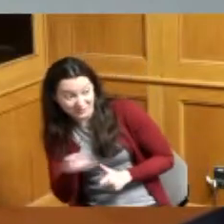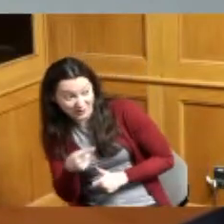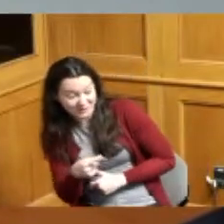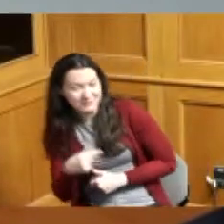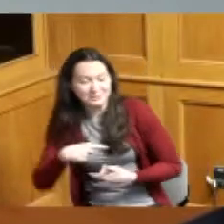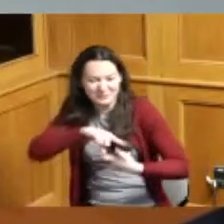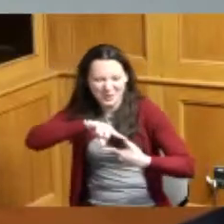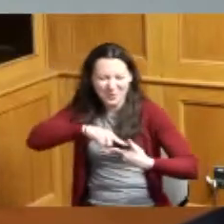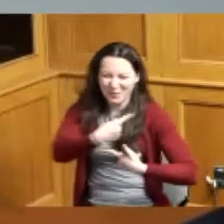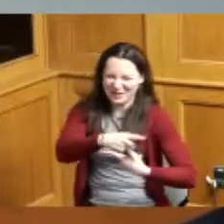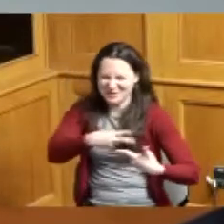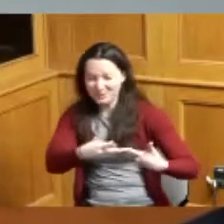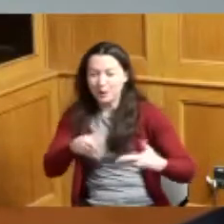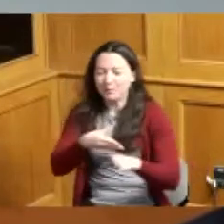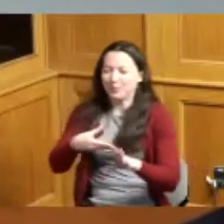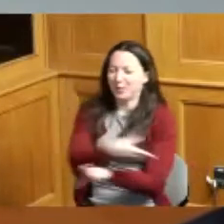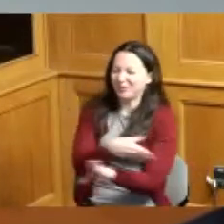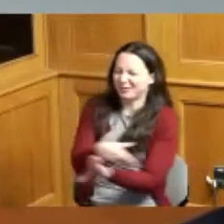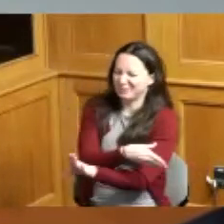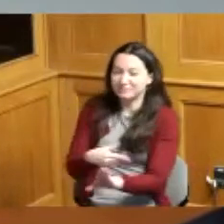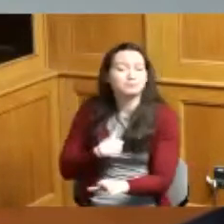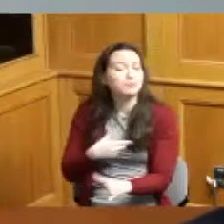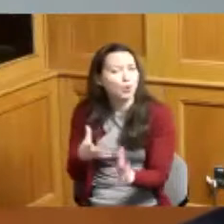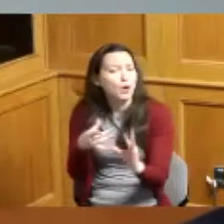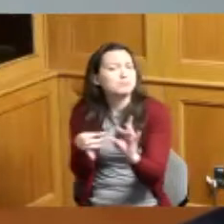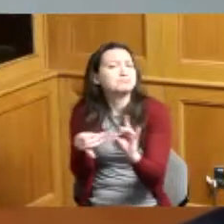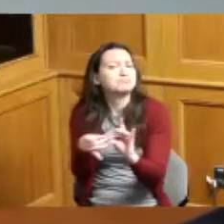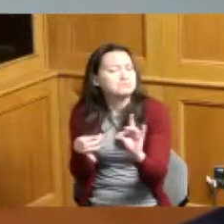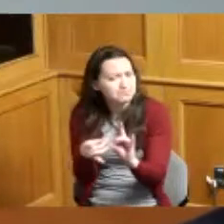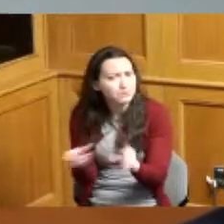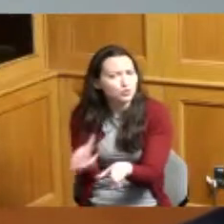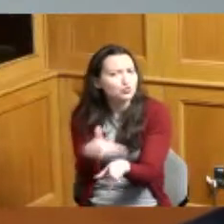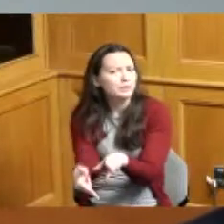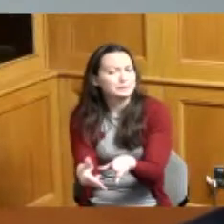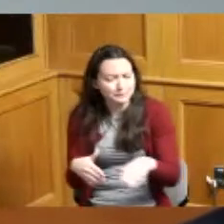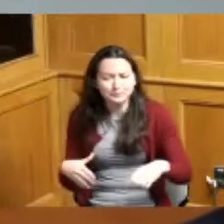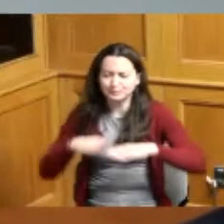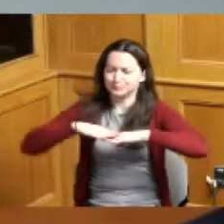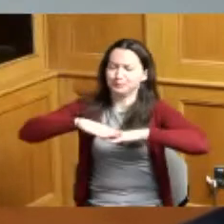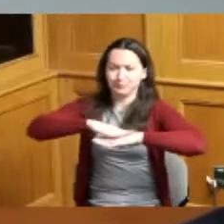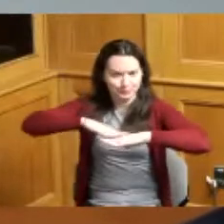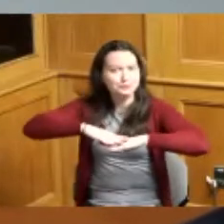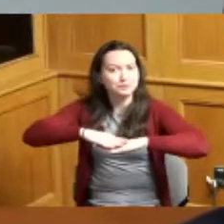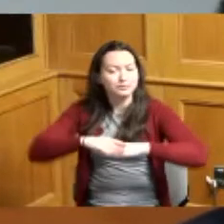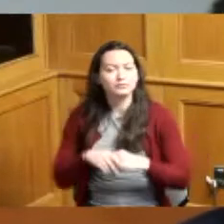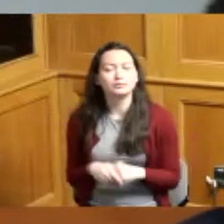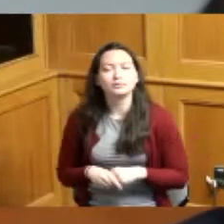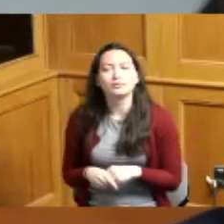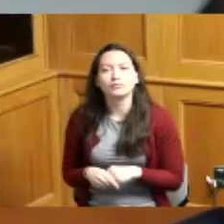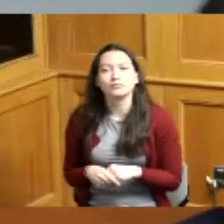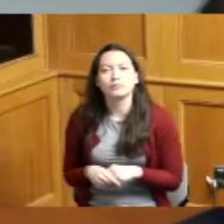and two but before that I did just um want to just comment very very briefly um just in terms of uh